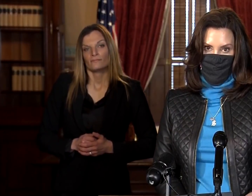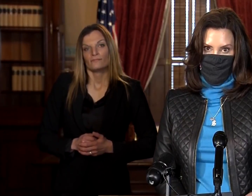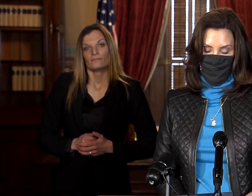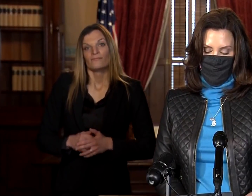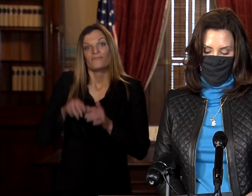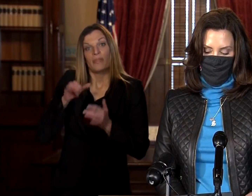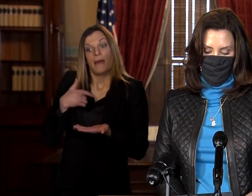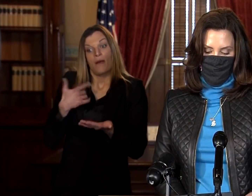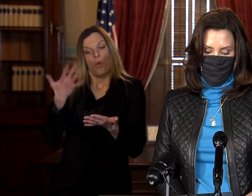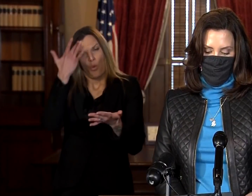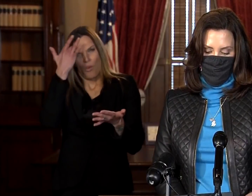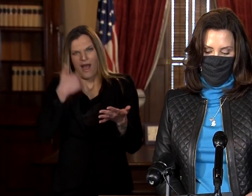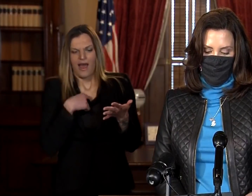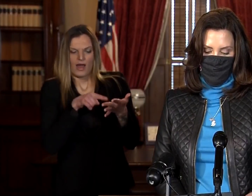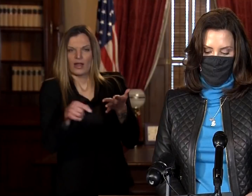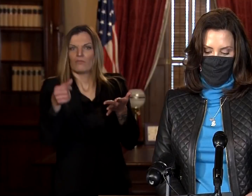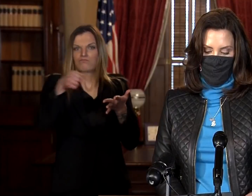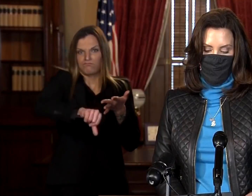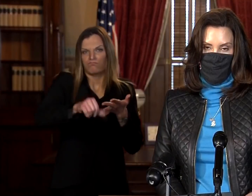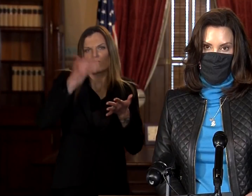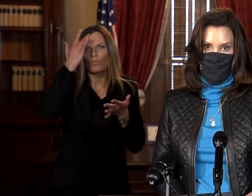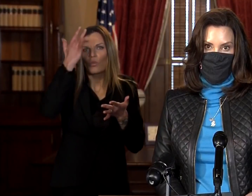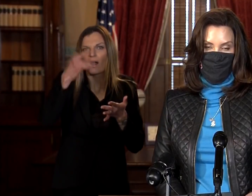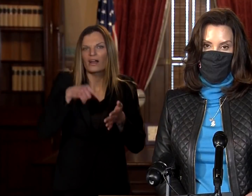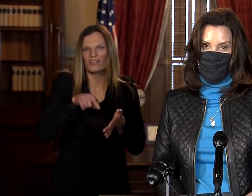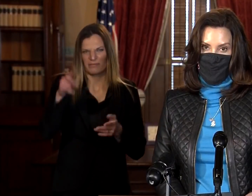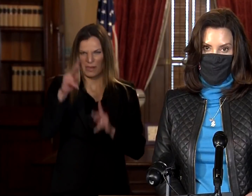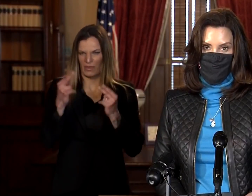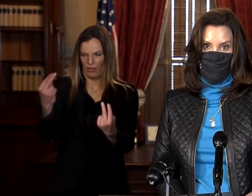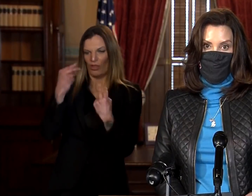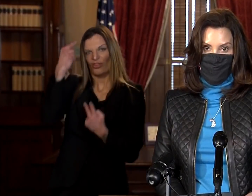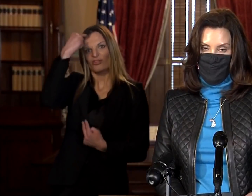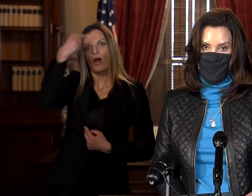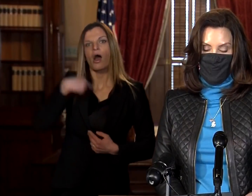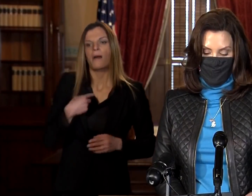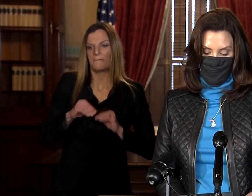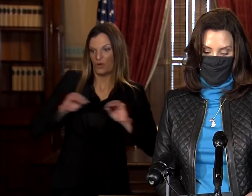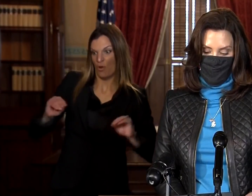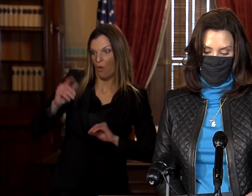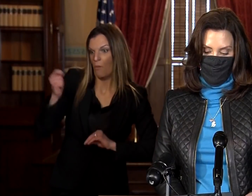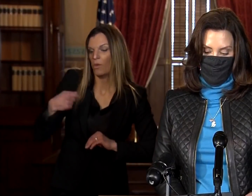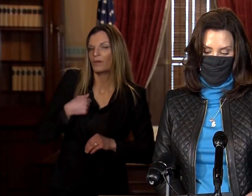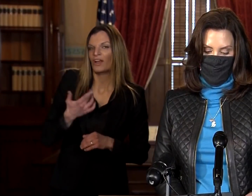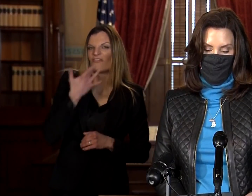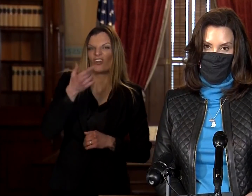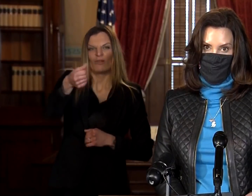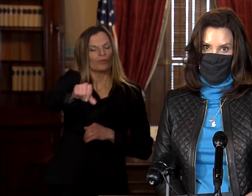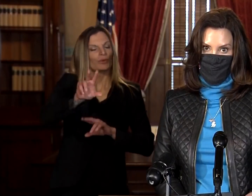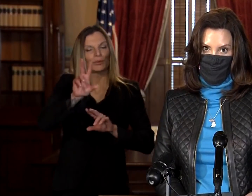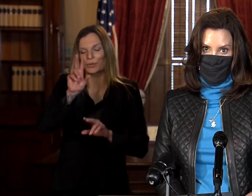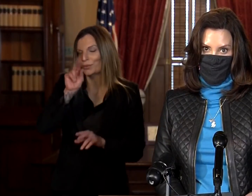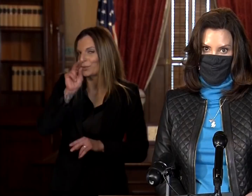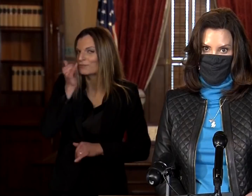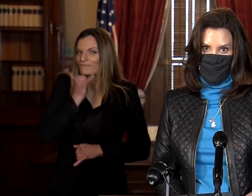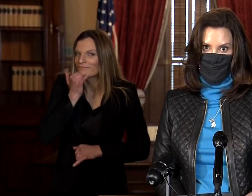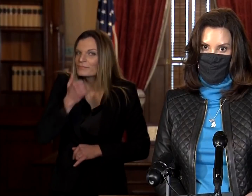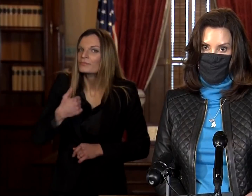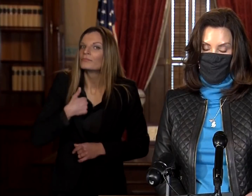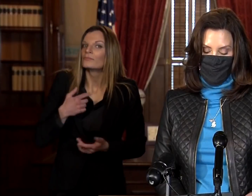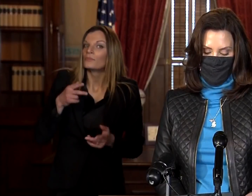through the current crisis. So, the funding that I vetoed So, the funding that I vetoed has nothing to do with extending has nothing to do with extending benefits. benefits. It’s a line item veto that will